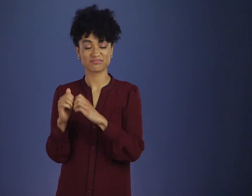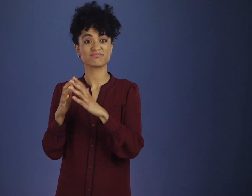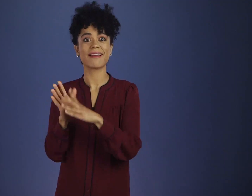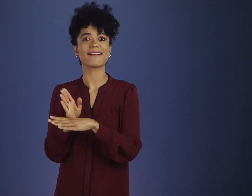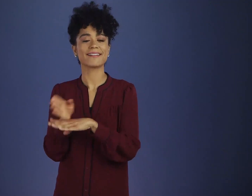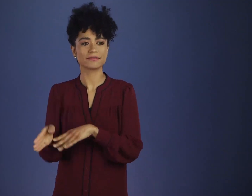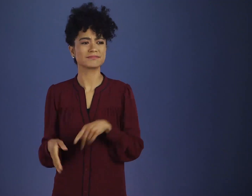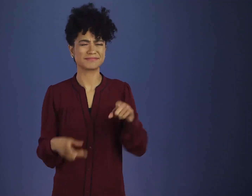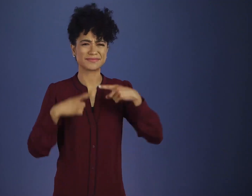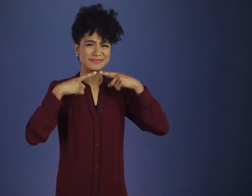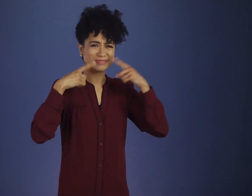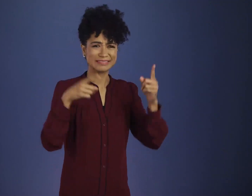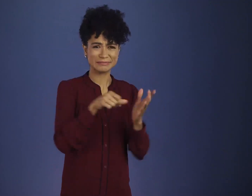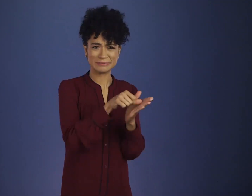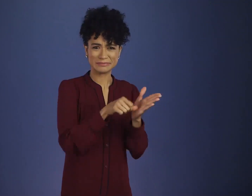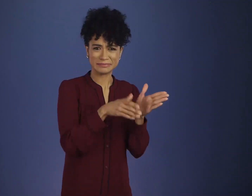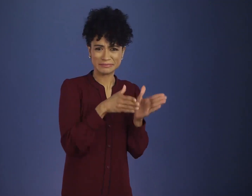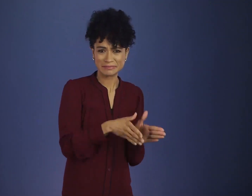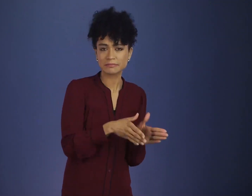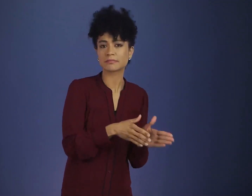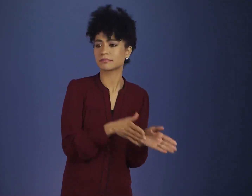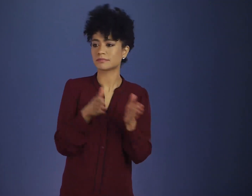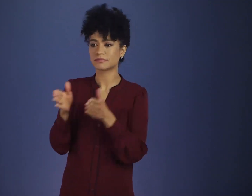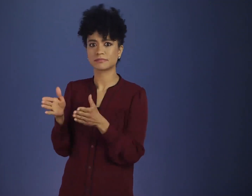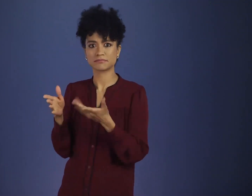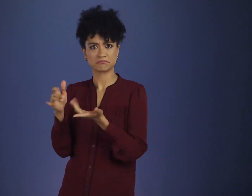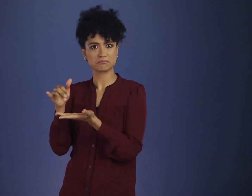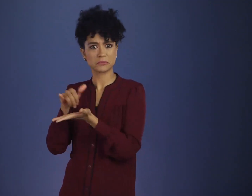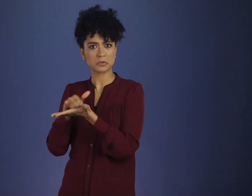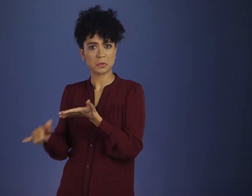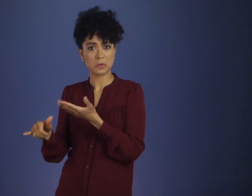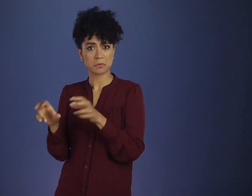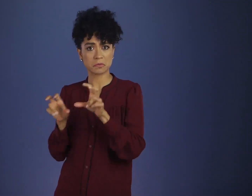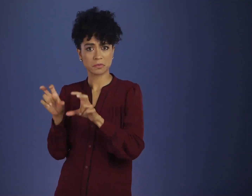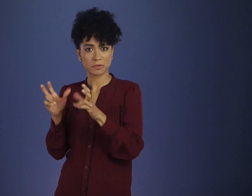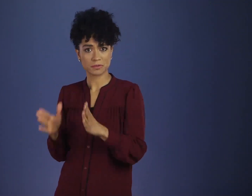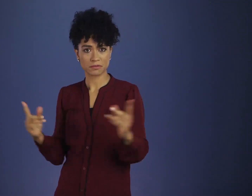as the outcome of a meeting between a well-known surgeon and a New York broker.